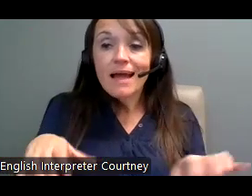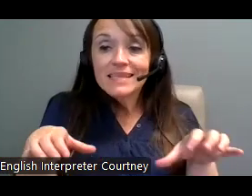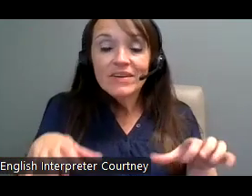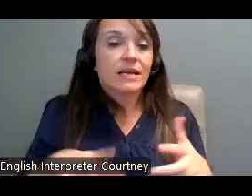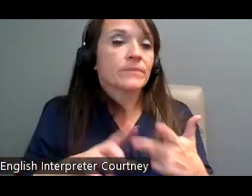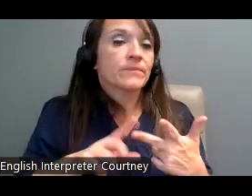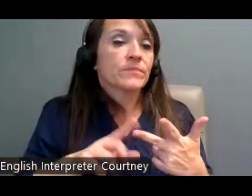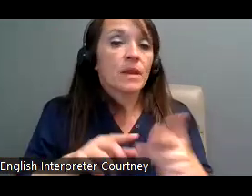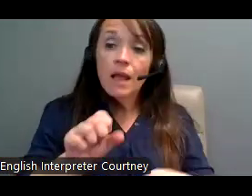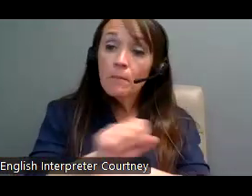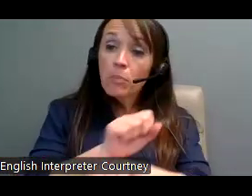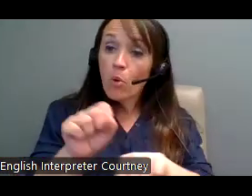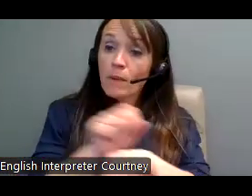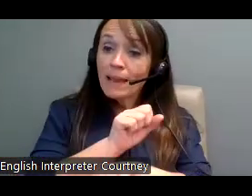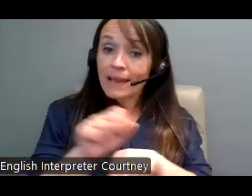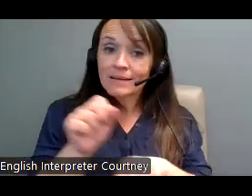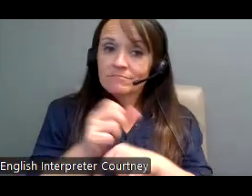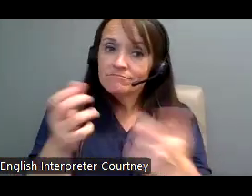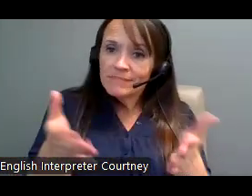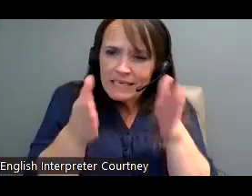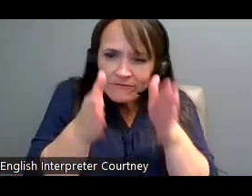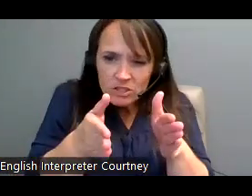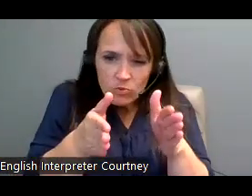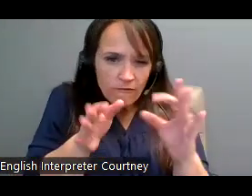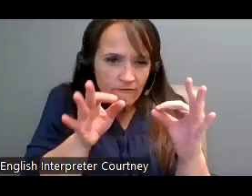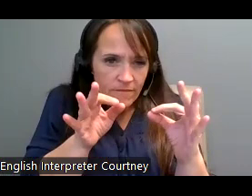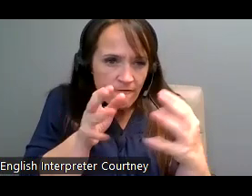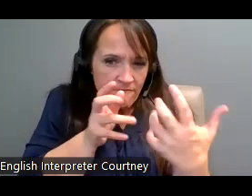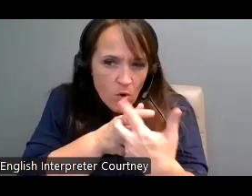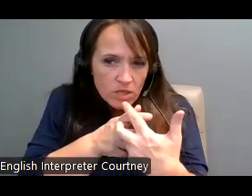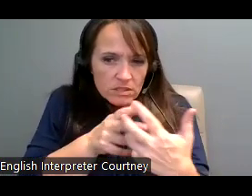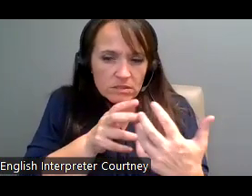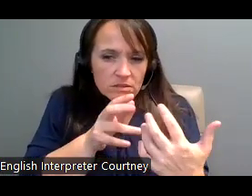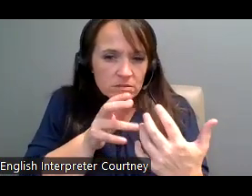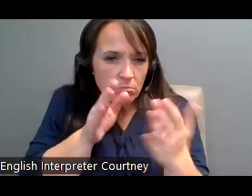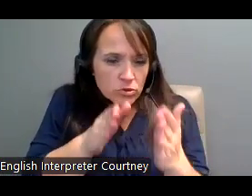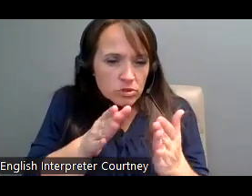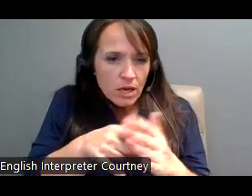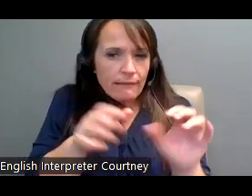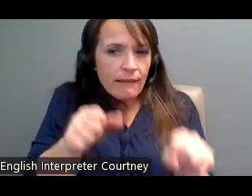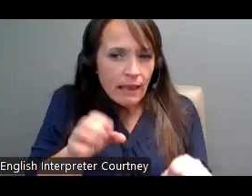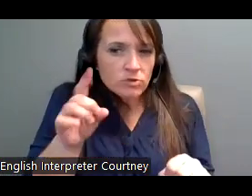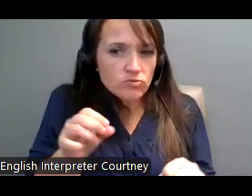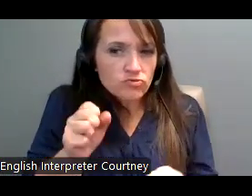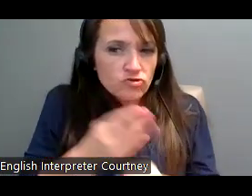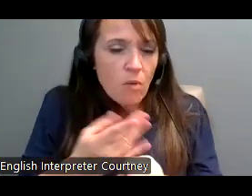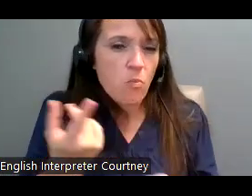into the community employed with real jobs and real work. That is a really great service